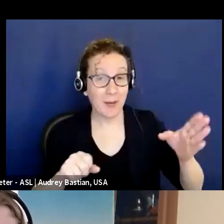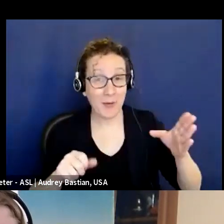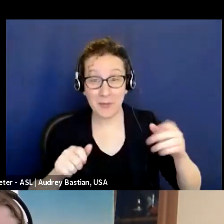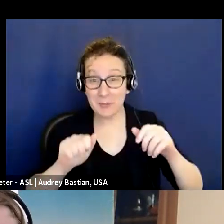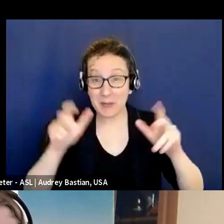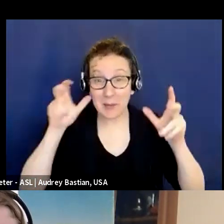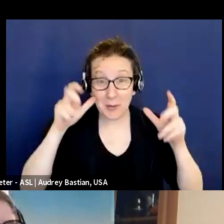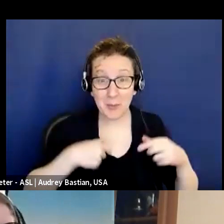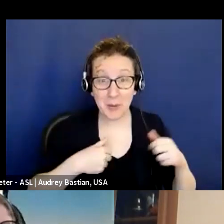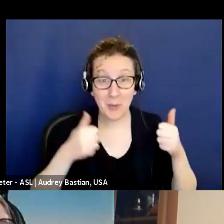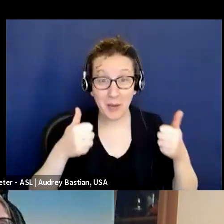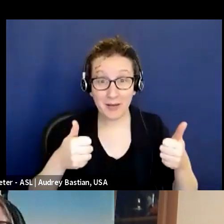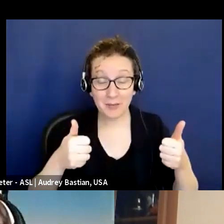Yes. >> SAMSARA COUNTS: Awesome.